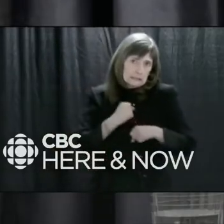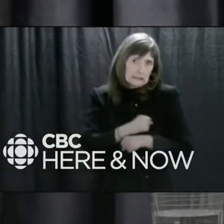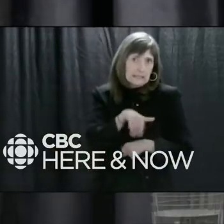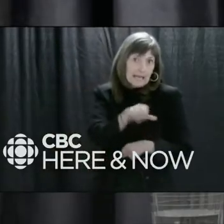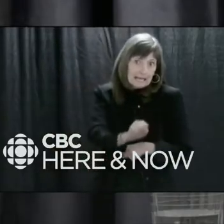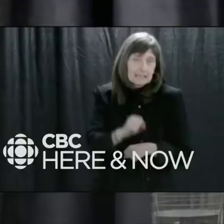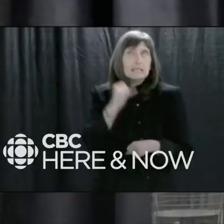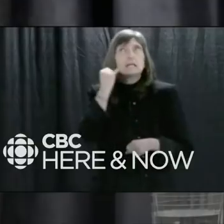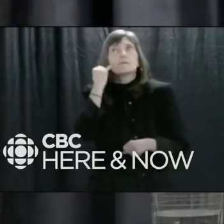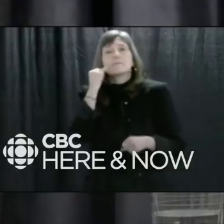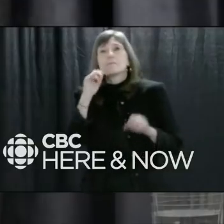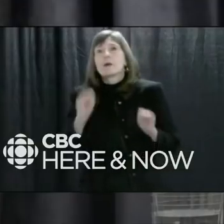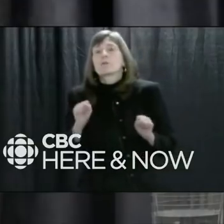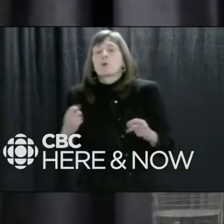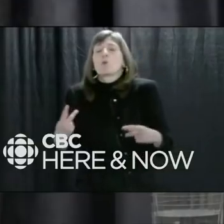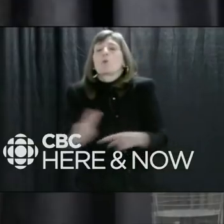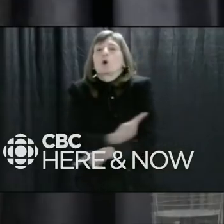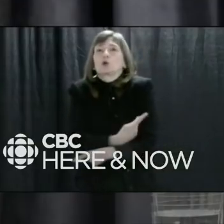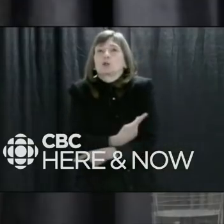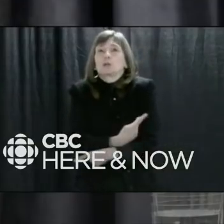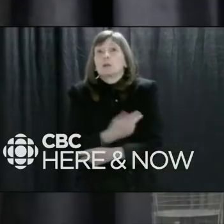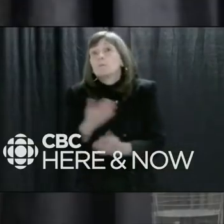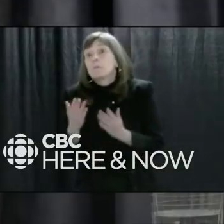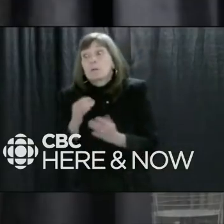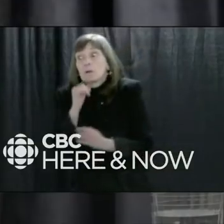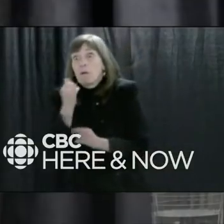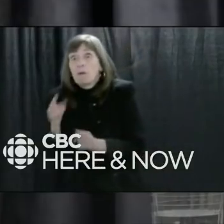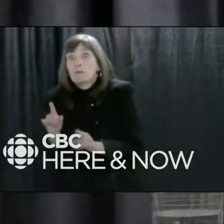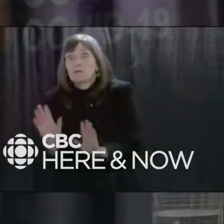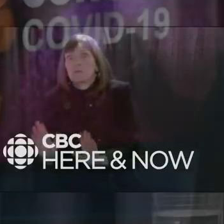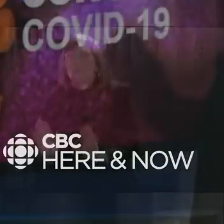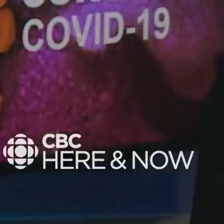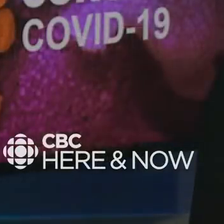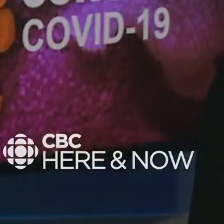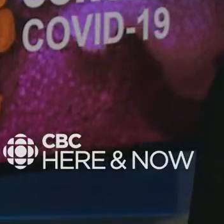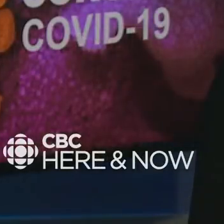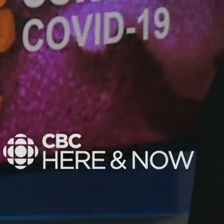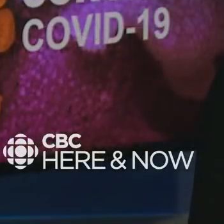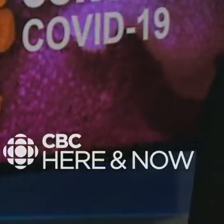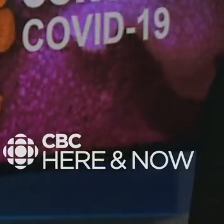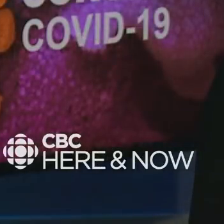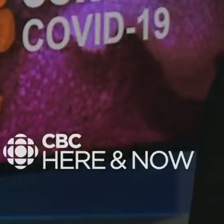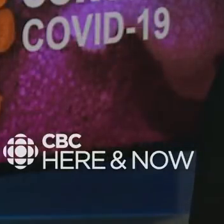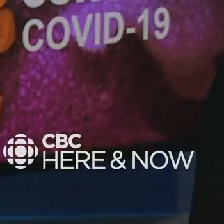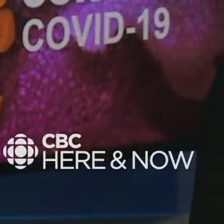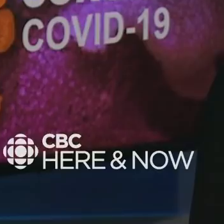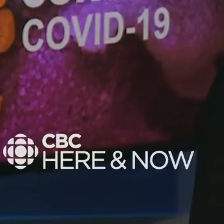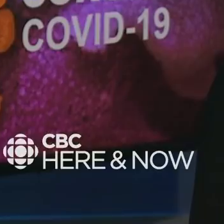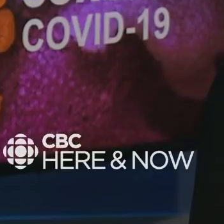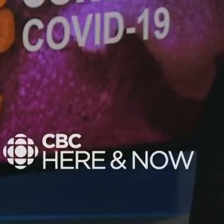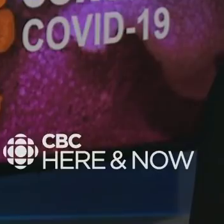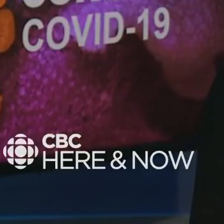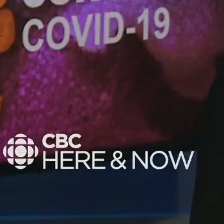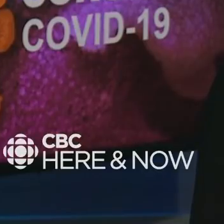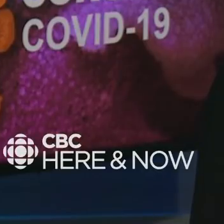YOUR BEHALF FOR THE WORST-CASE SCENARIO, WHILE HOPING FOR THE